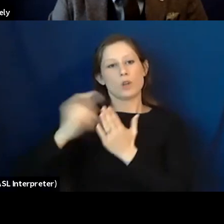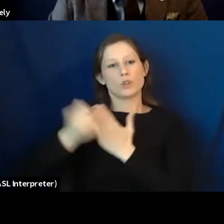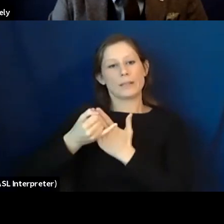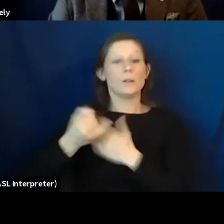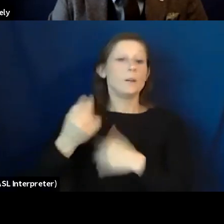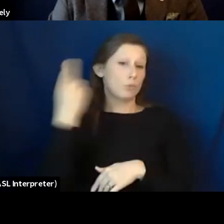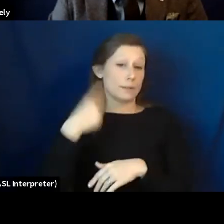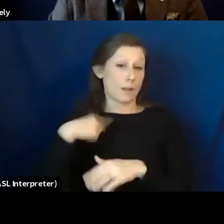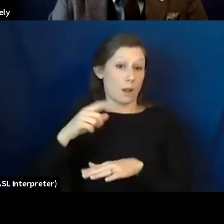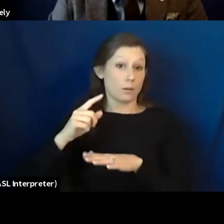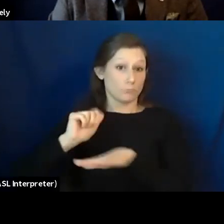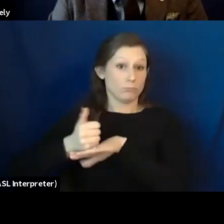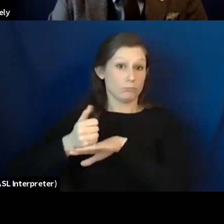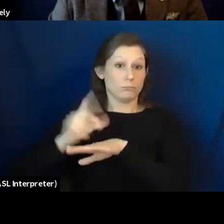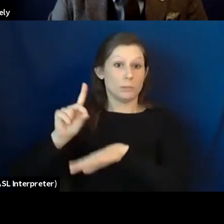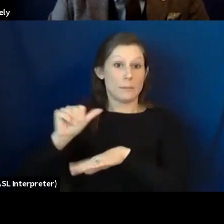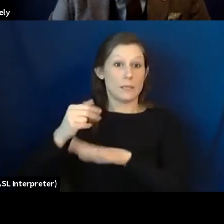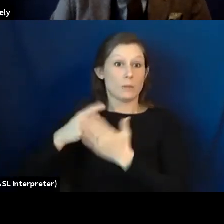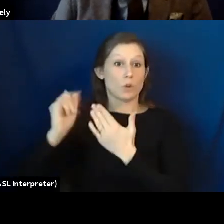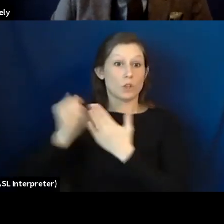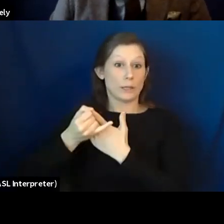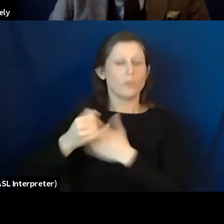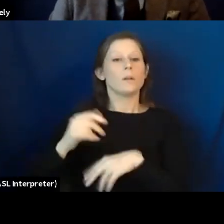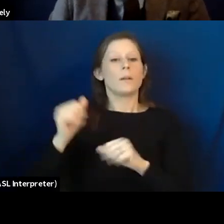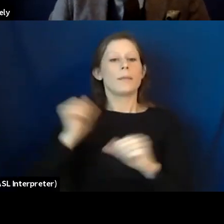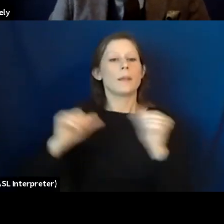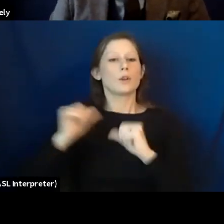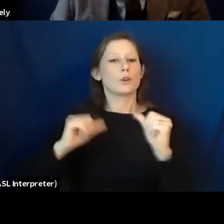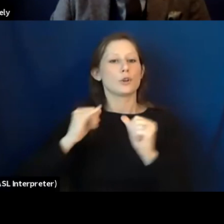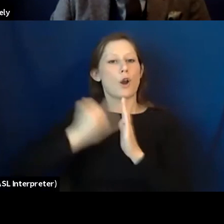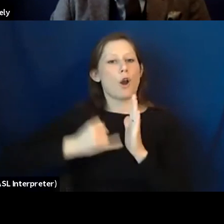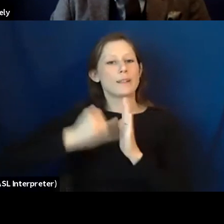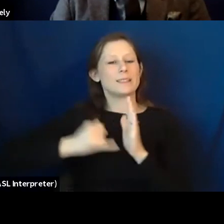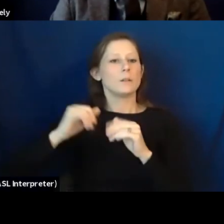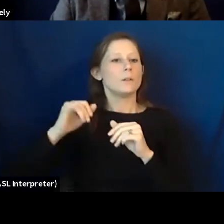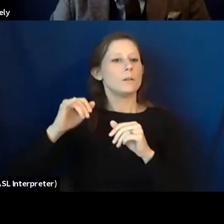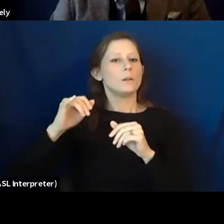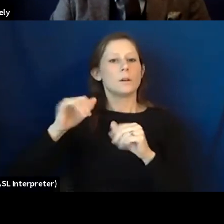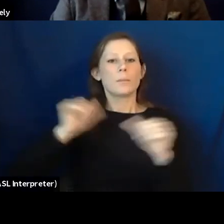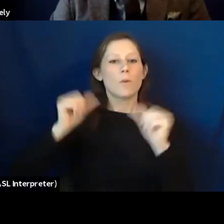because as a theater artist you know as a performer as a writer as a director when i